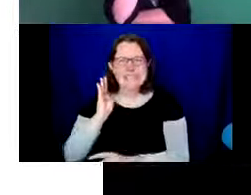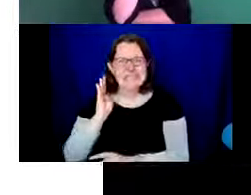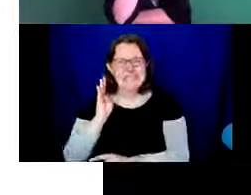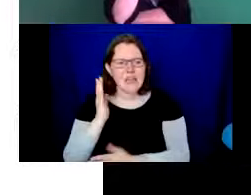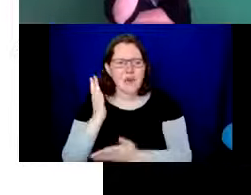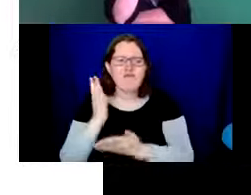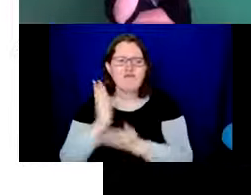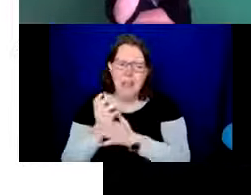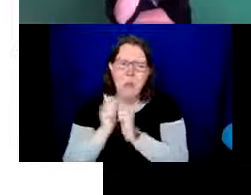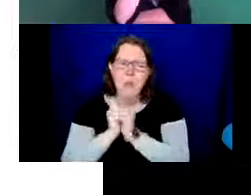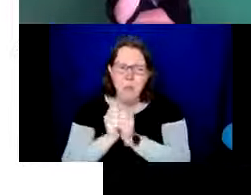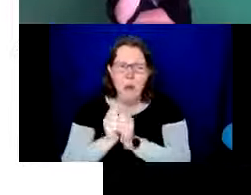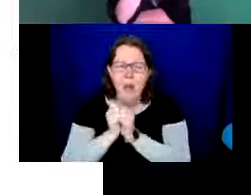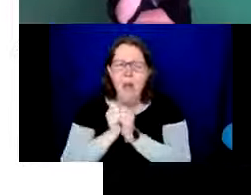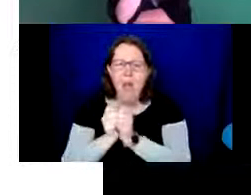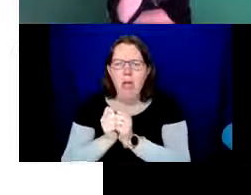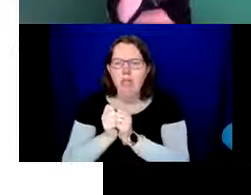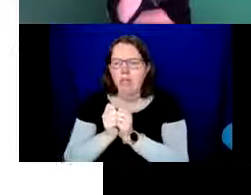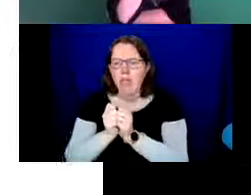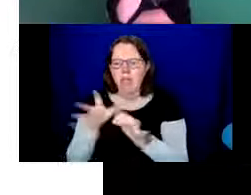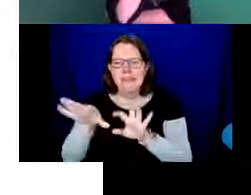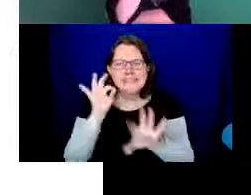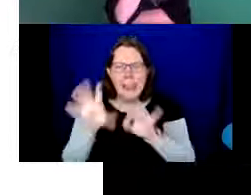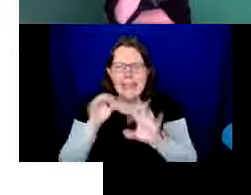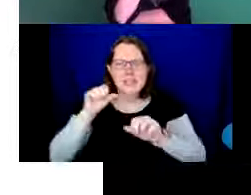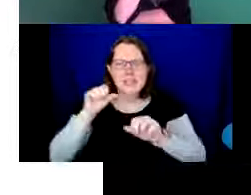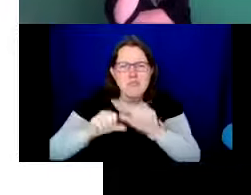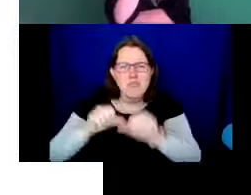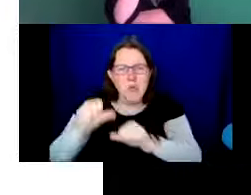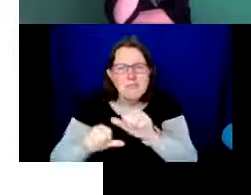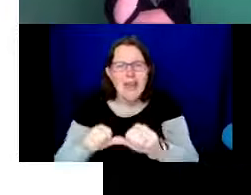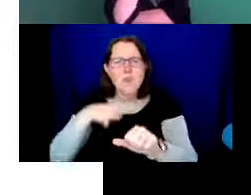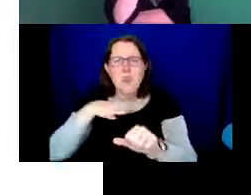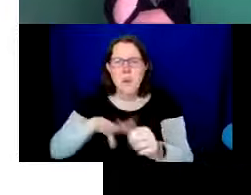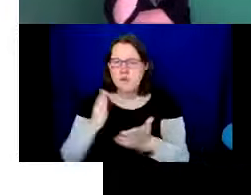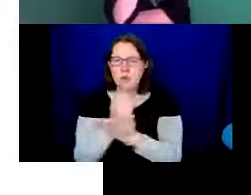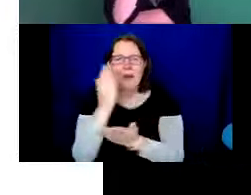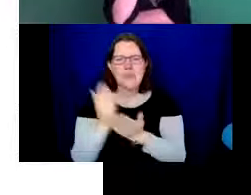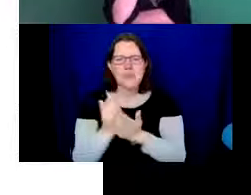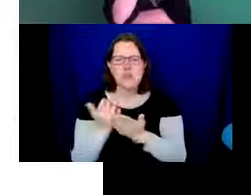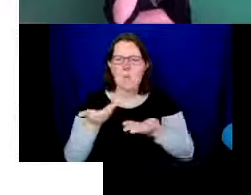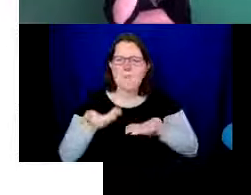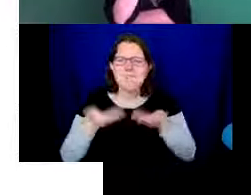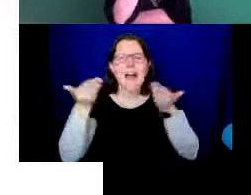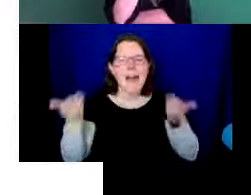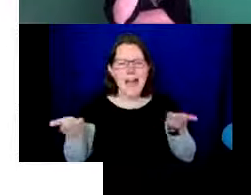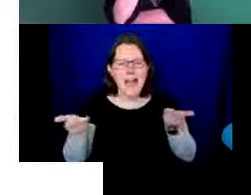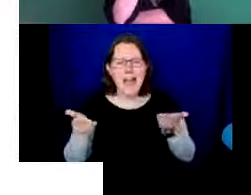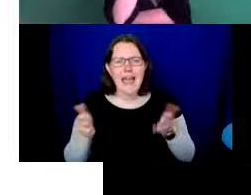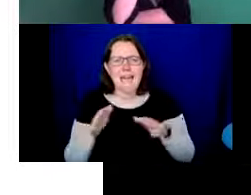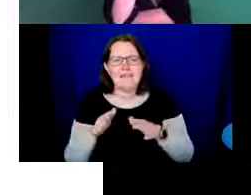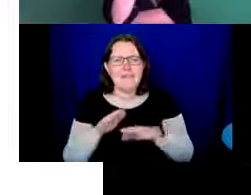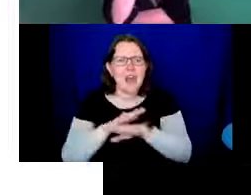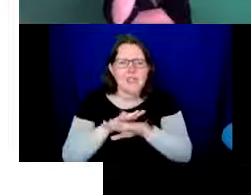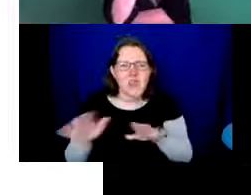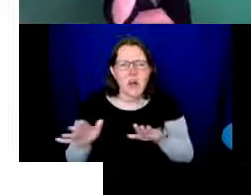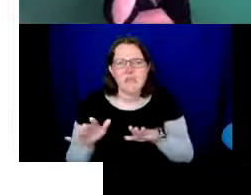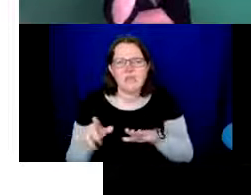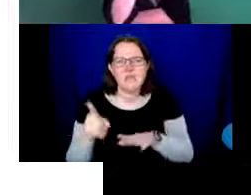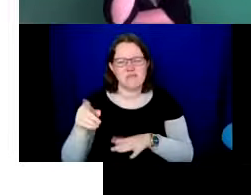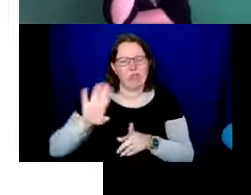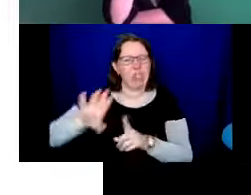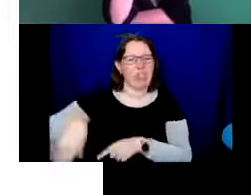whole selection process as unbiased as possible and so we've been looking at here as well so